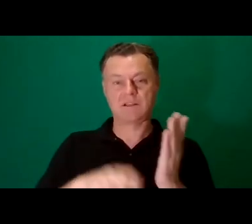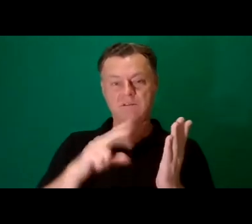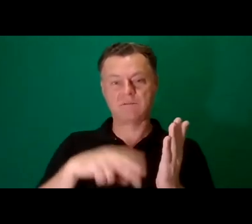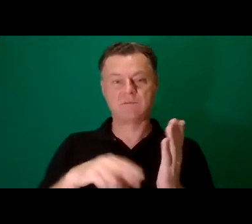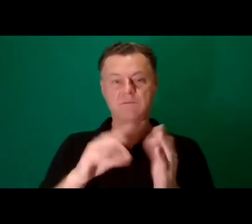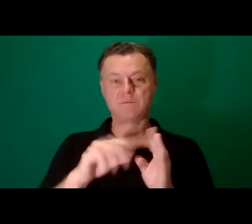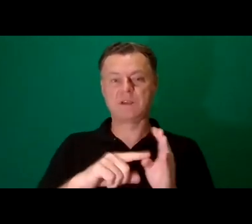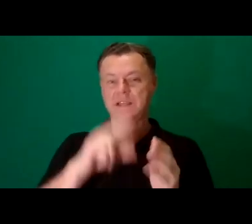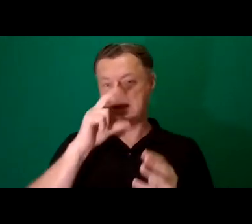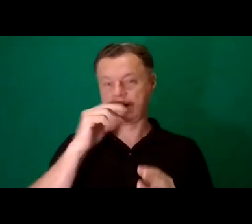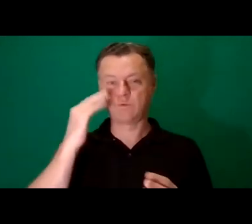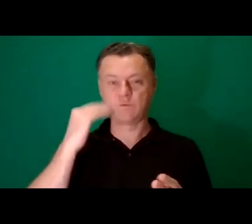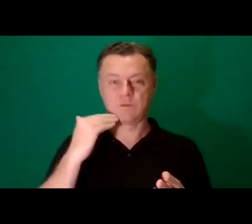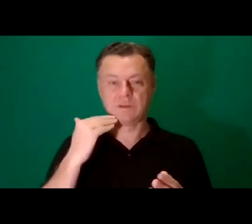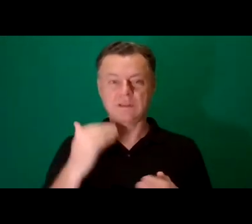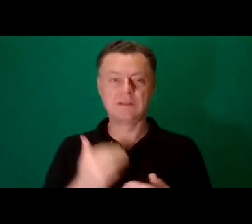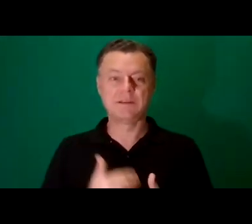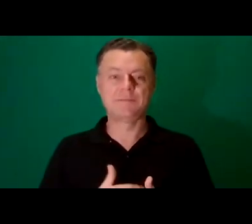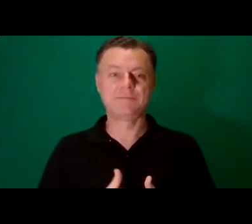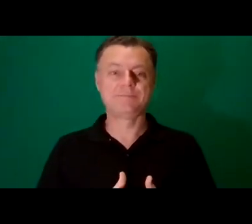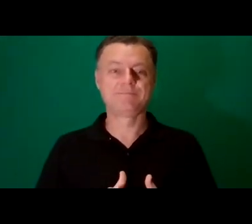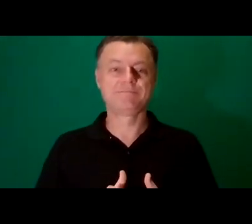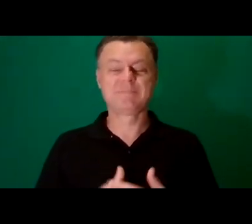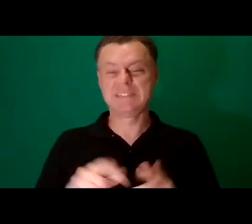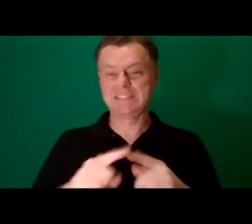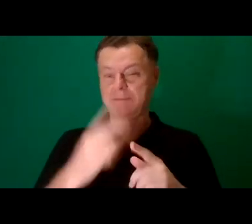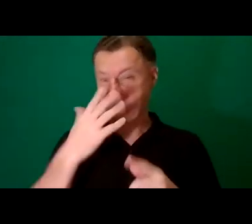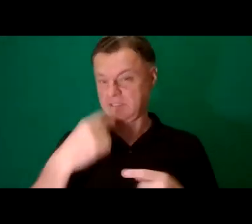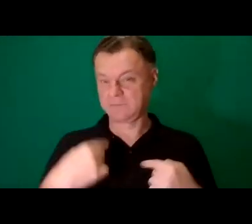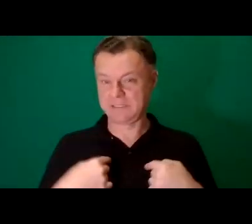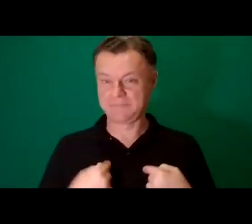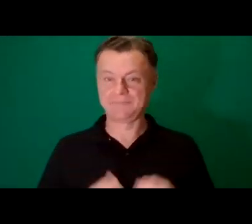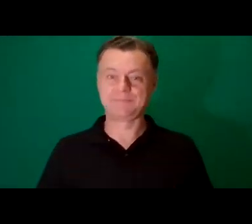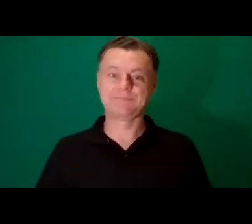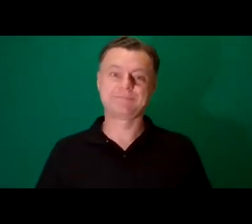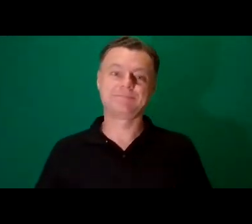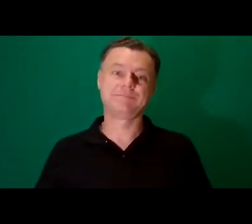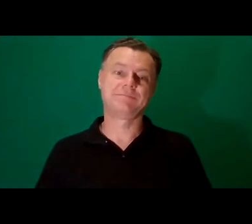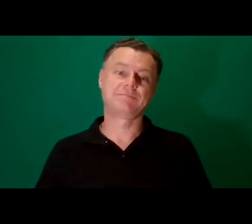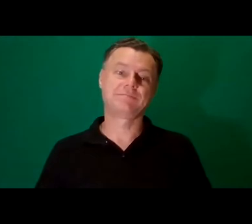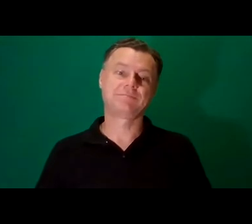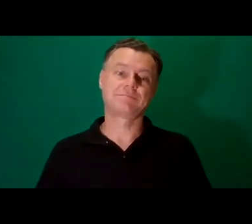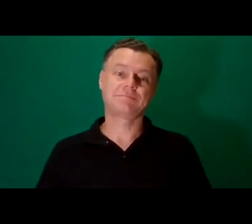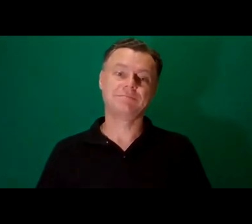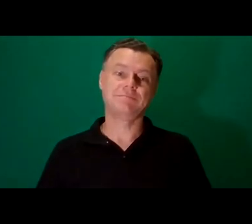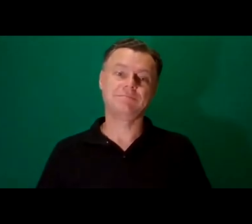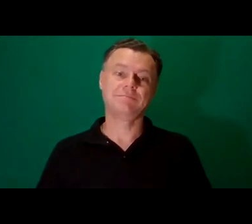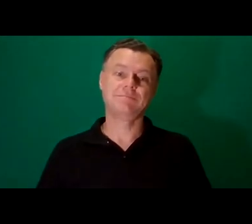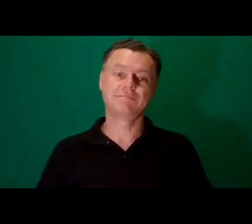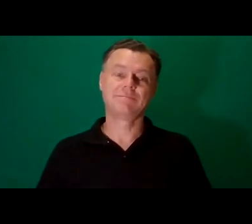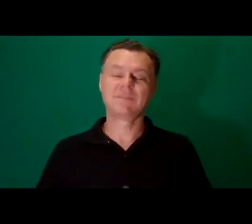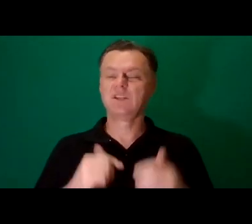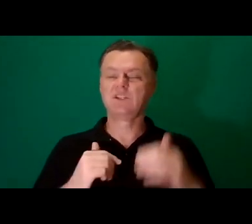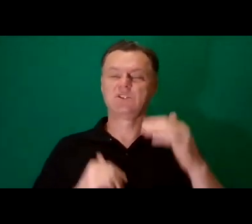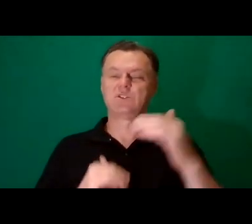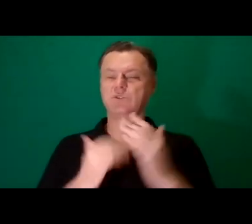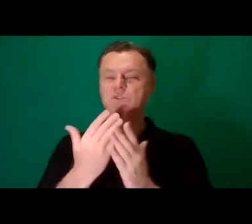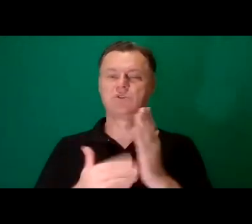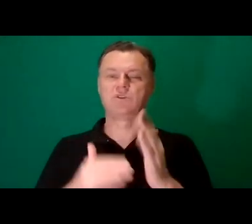woman who was the same age as me and this short story was about her experience